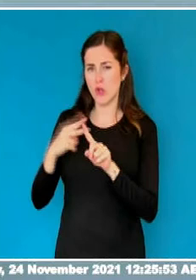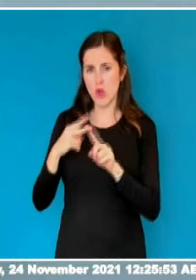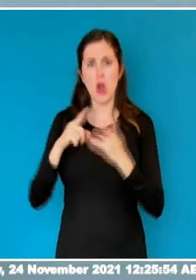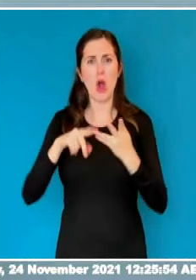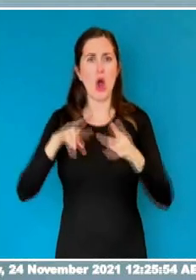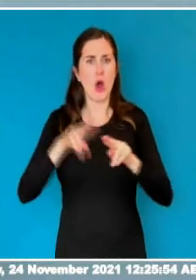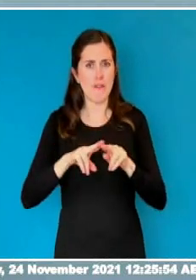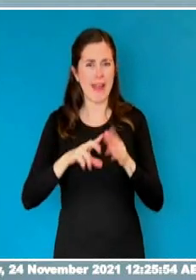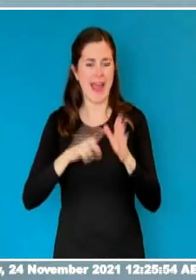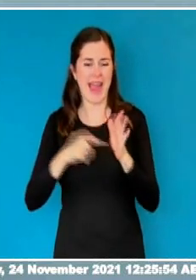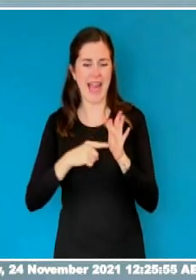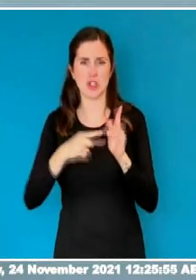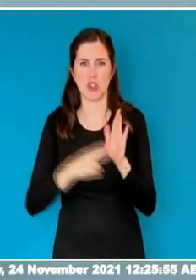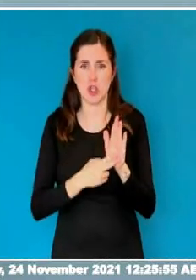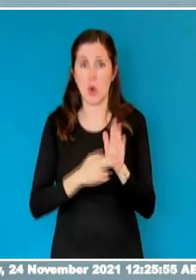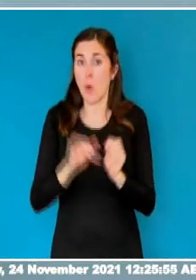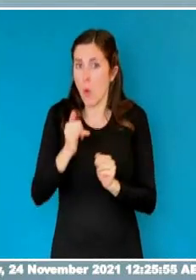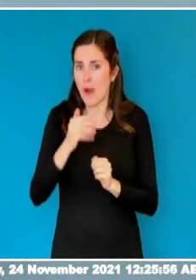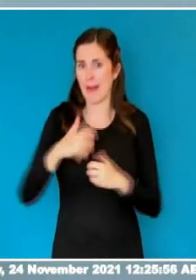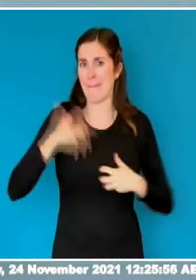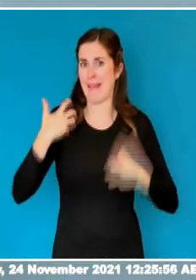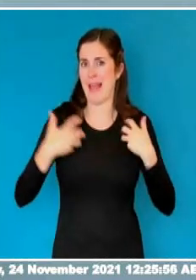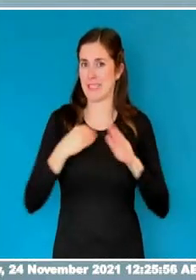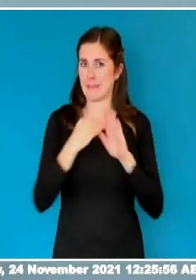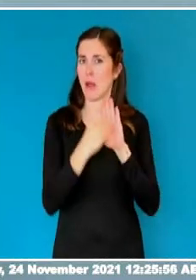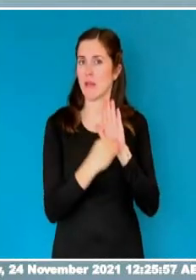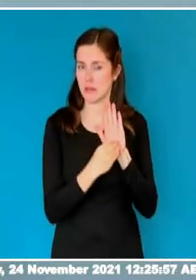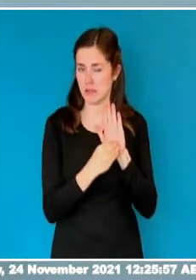as I reference in my statement, that people can work through.